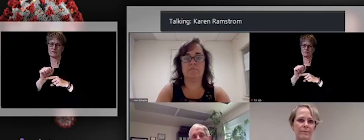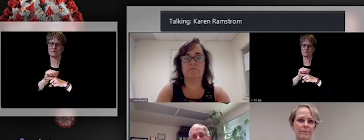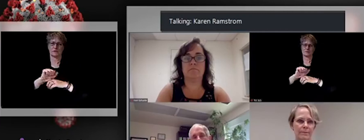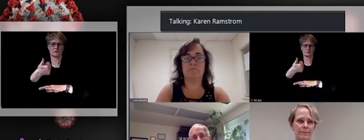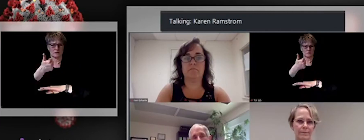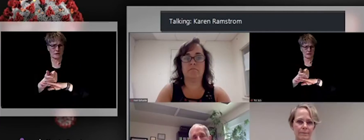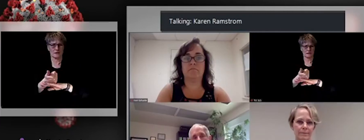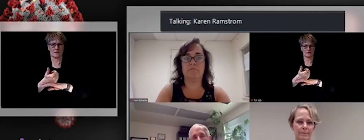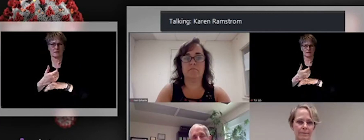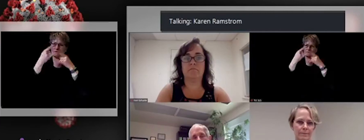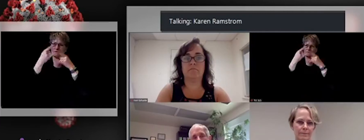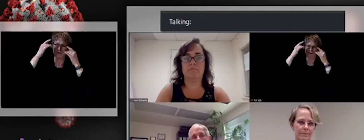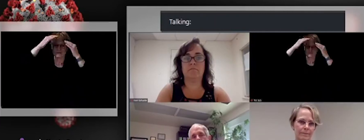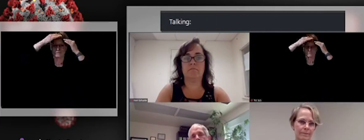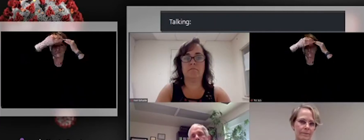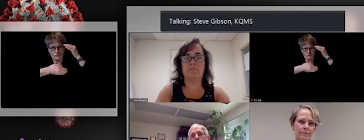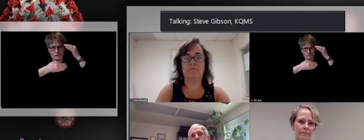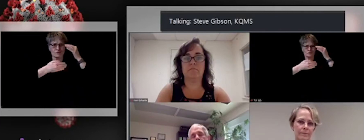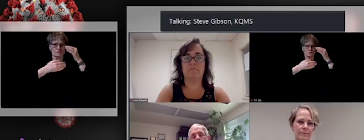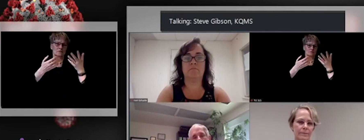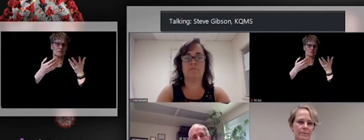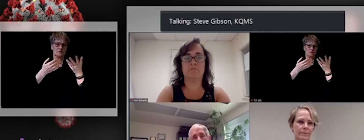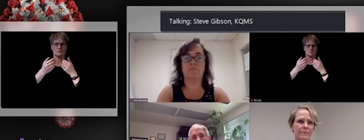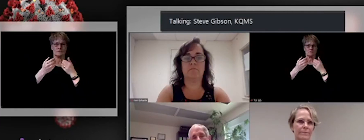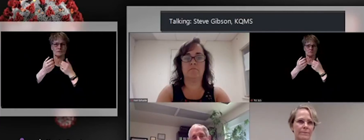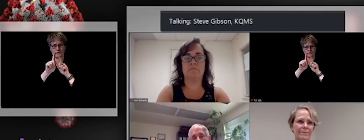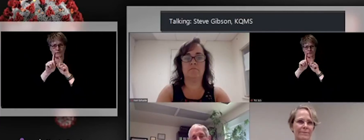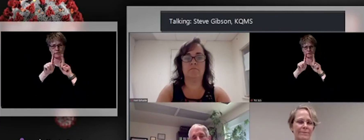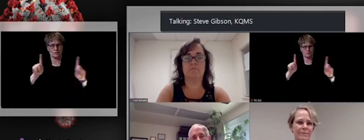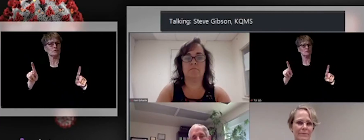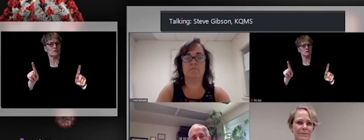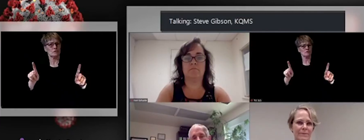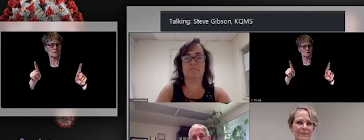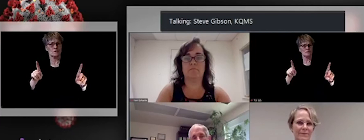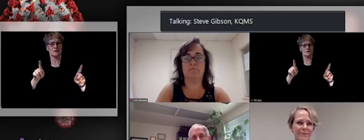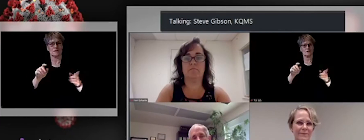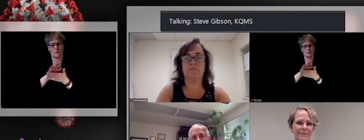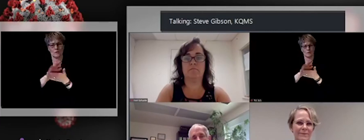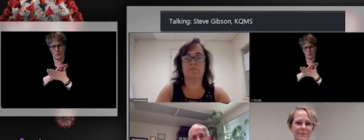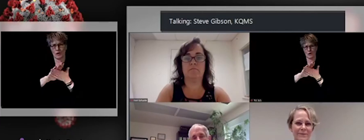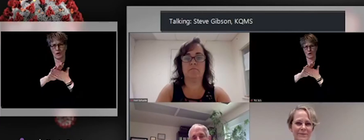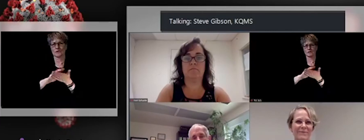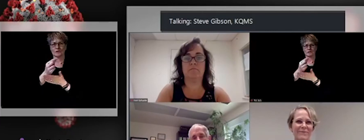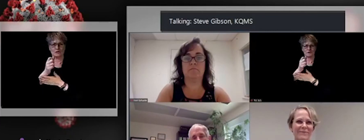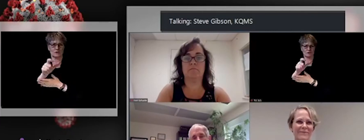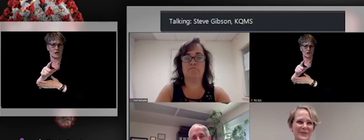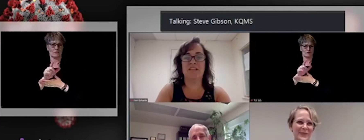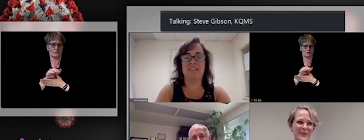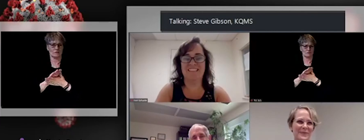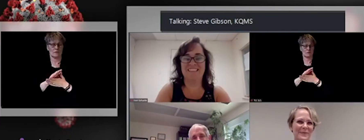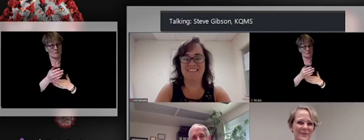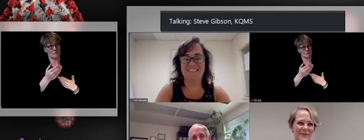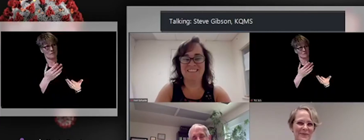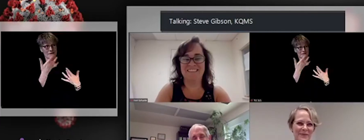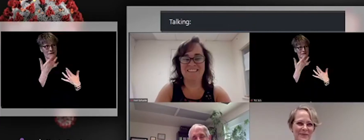Okay, that's it, thanks. Fortunately I don't buy a lot of stuff.